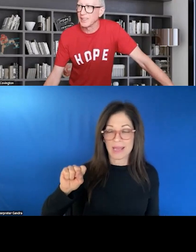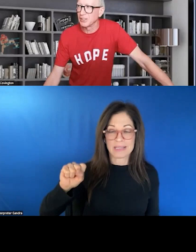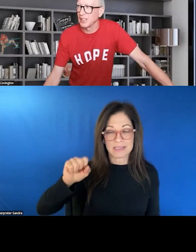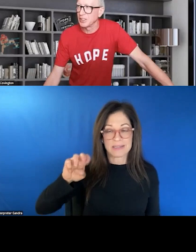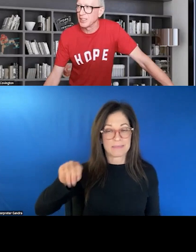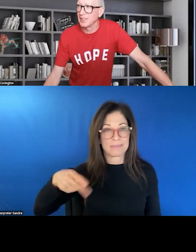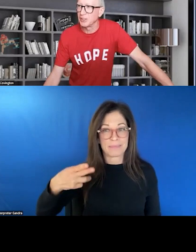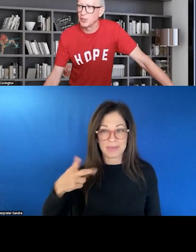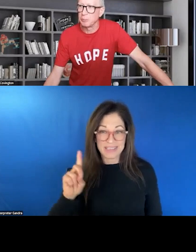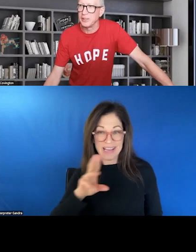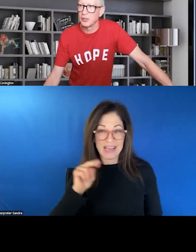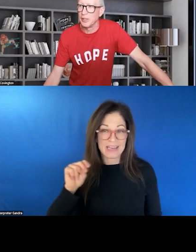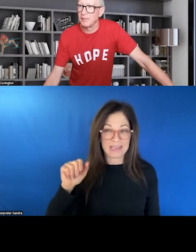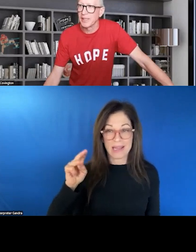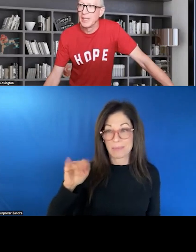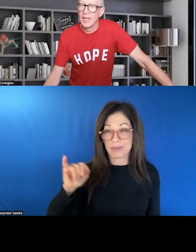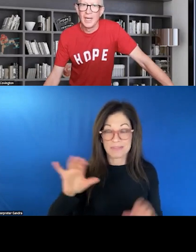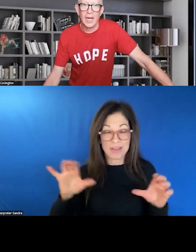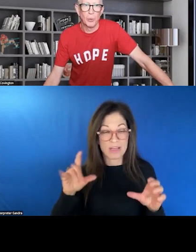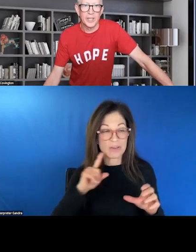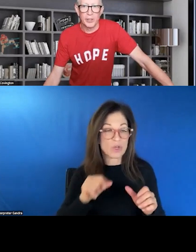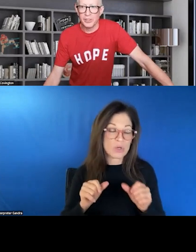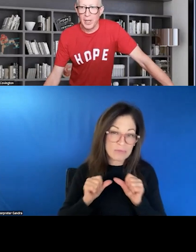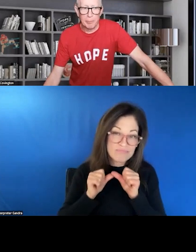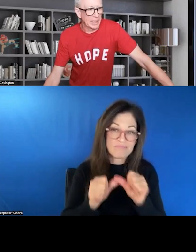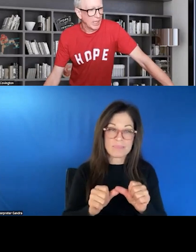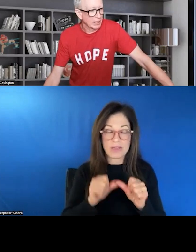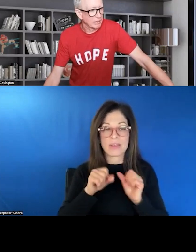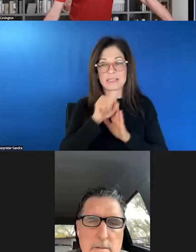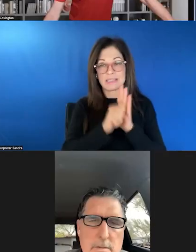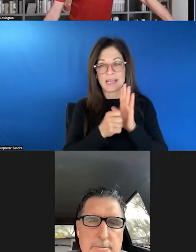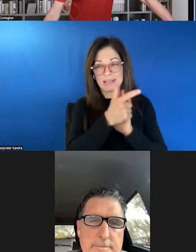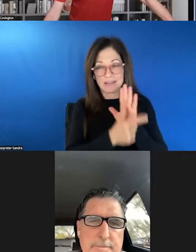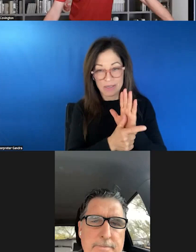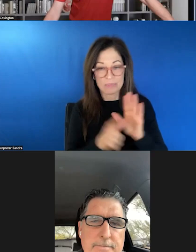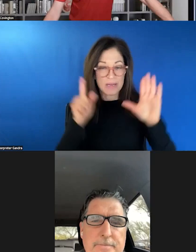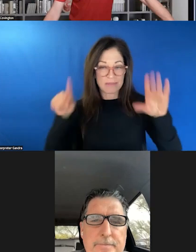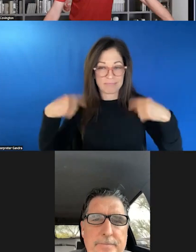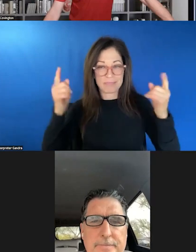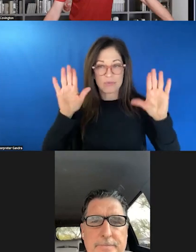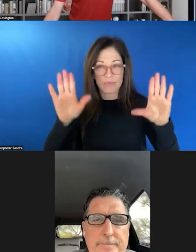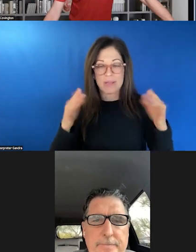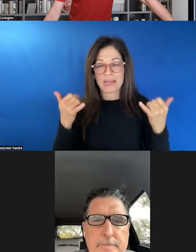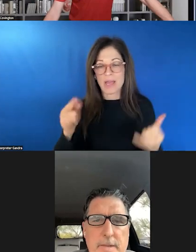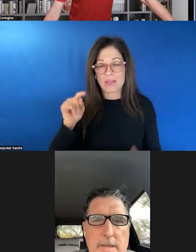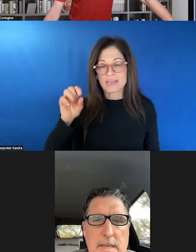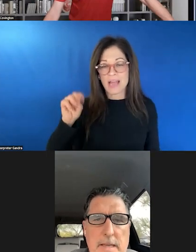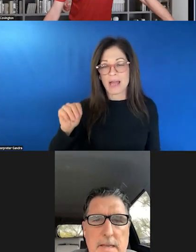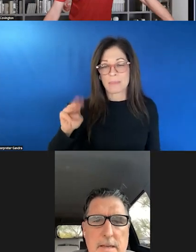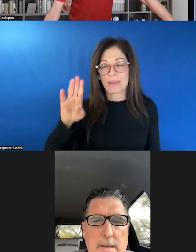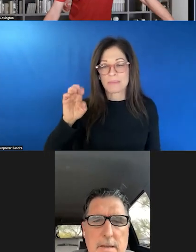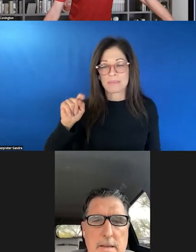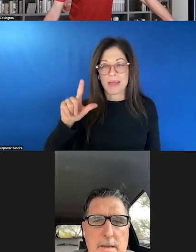LEGISLATION HAS BEEN TERRIFIC. WE ARE GOING TO GO TO TOM. TOM,